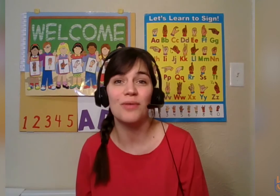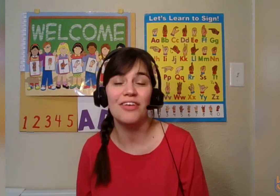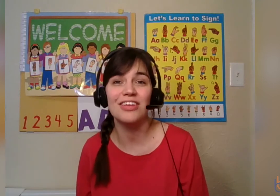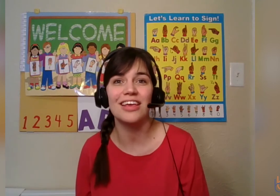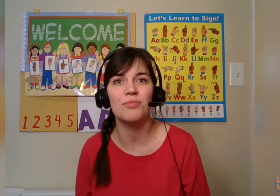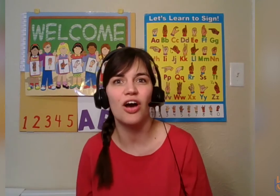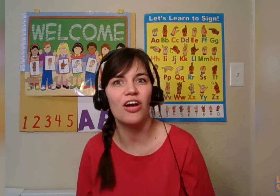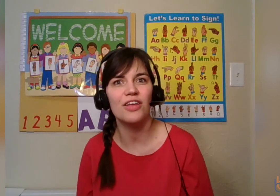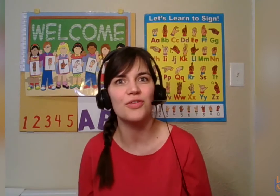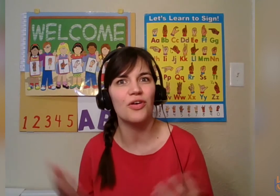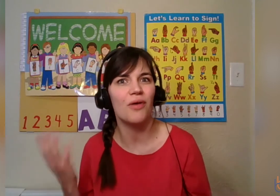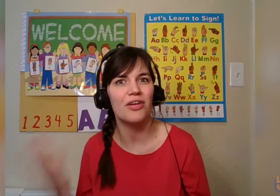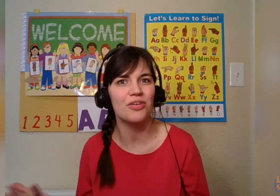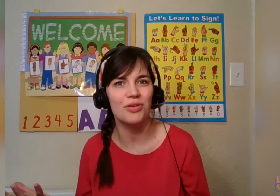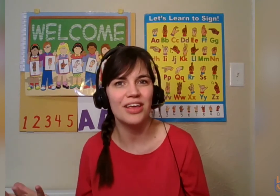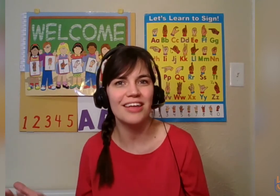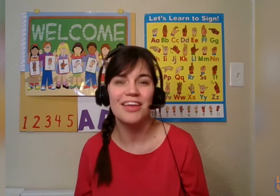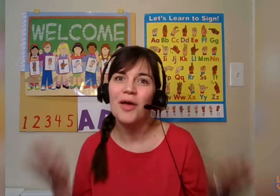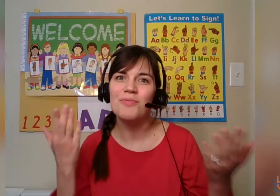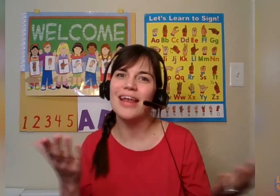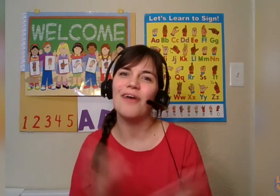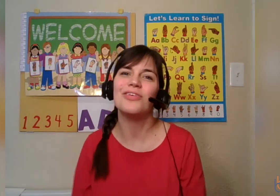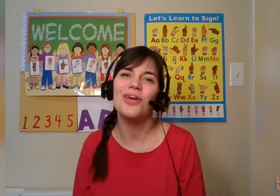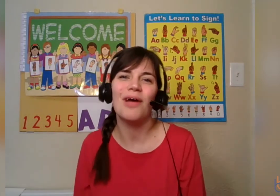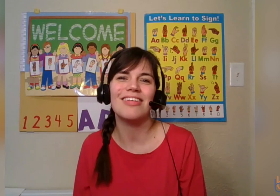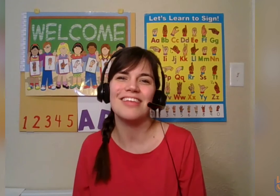It can be hard if you don't know how to communicate, but now you know how to say